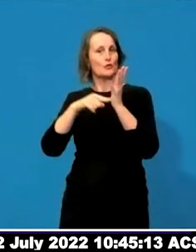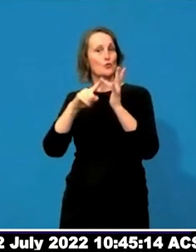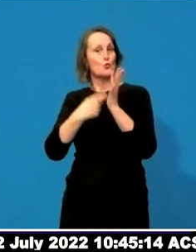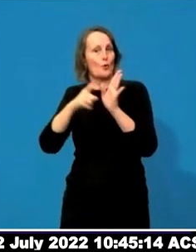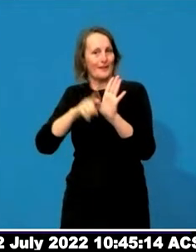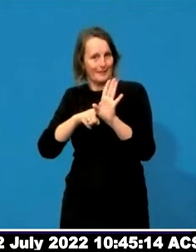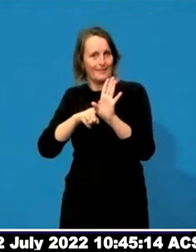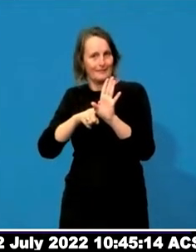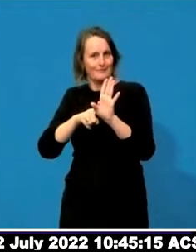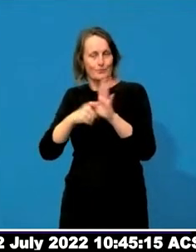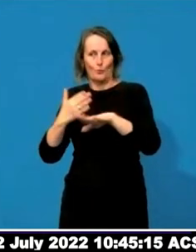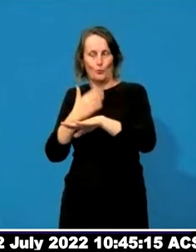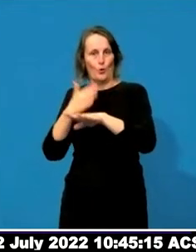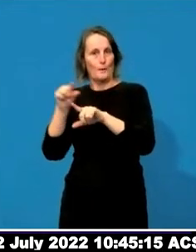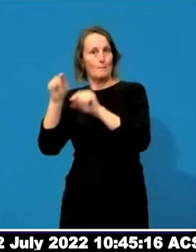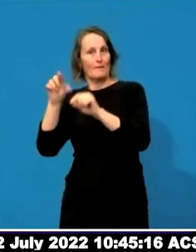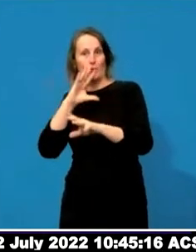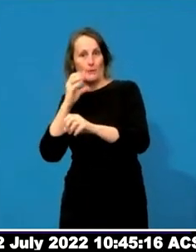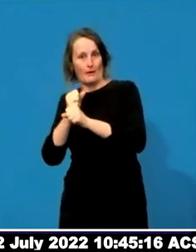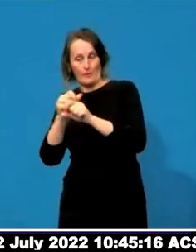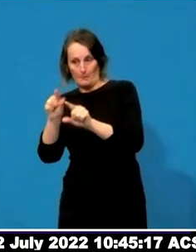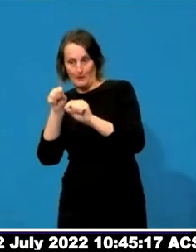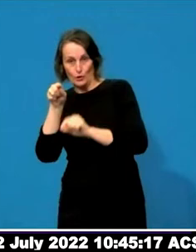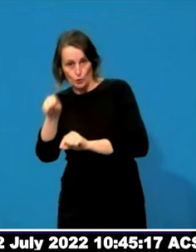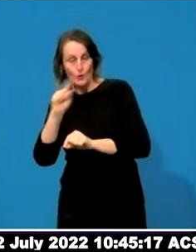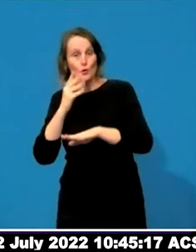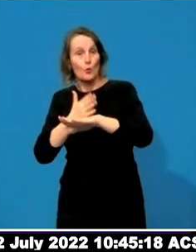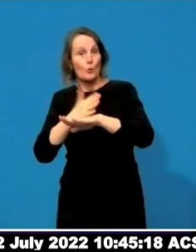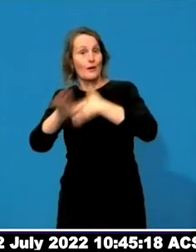and your current appointment will run through to 2026? Yes, that's correct.